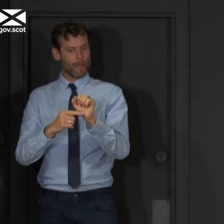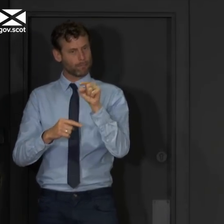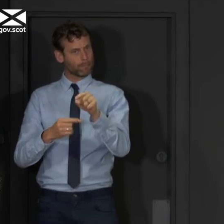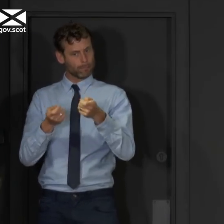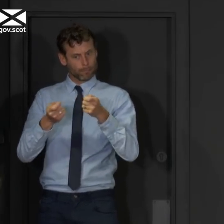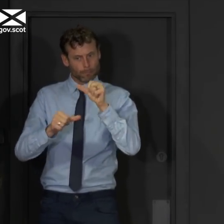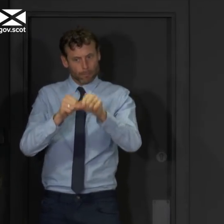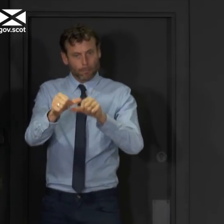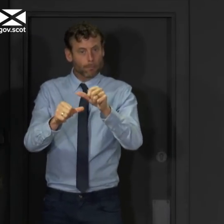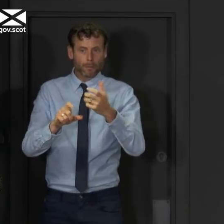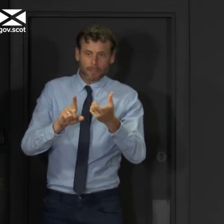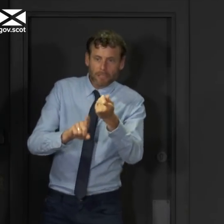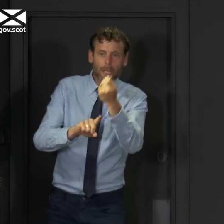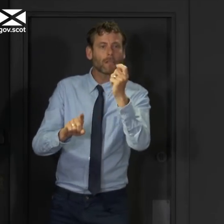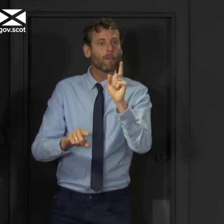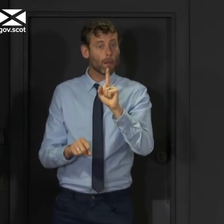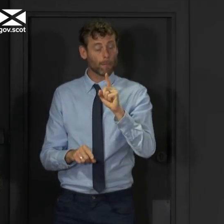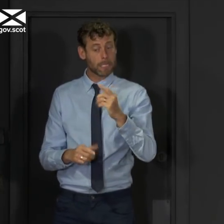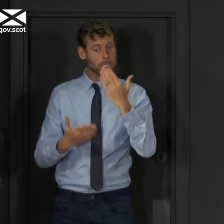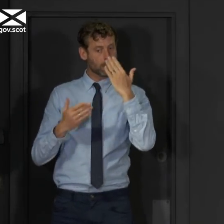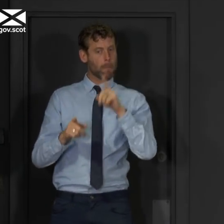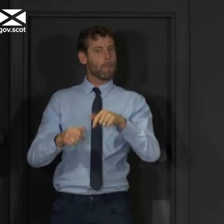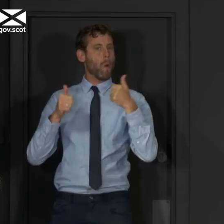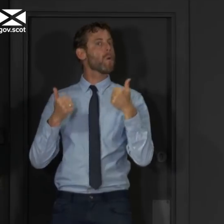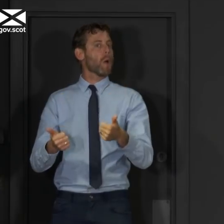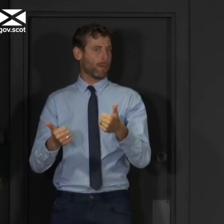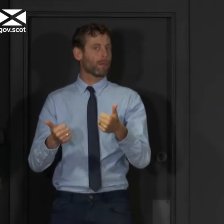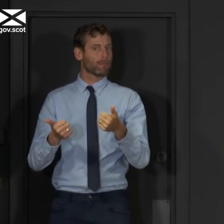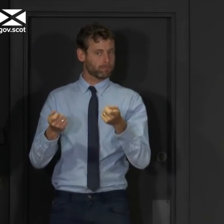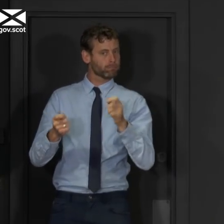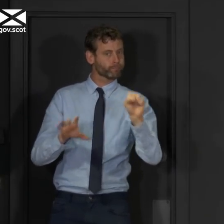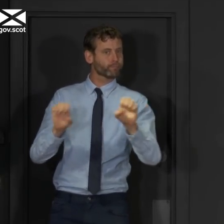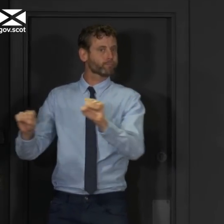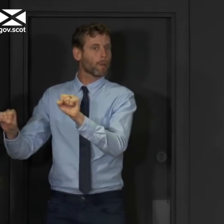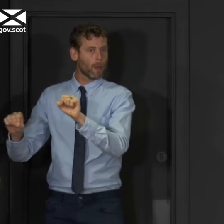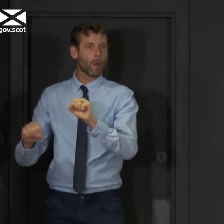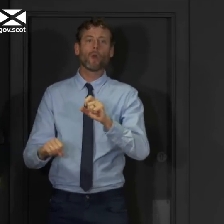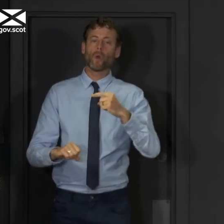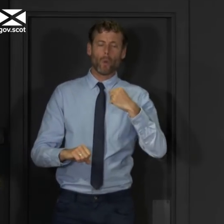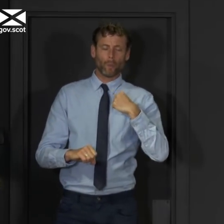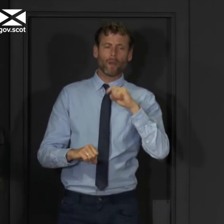Test and Protect is already working well. And of course we will identify areas for improvement